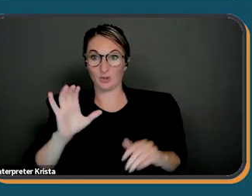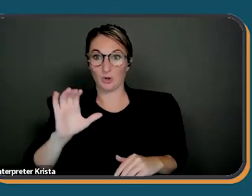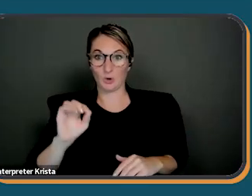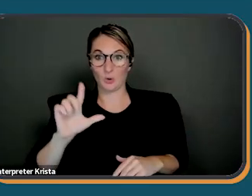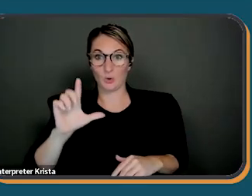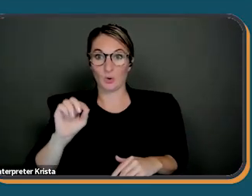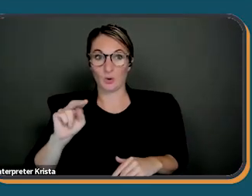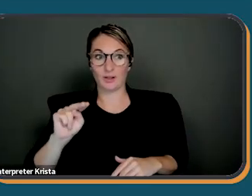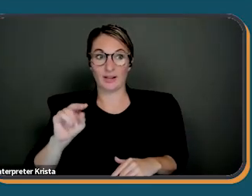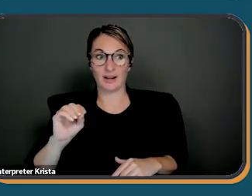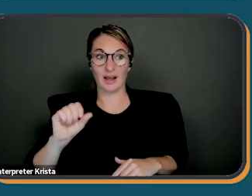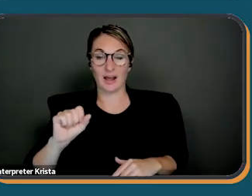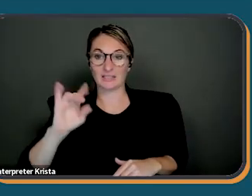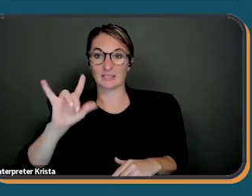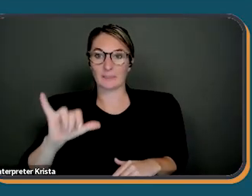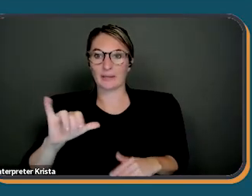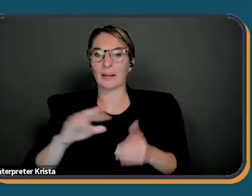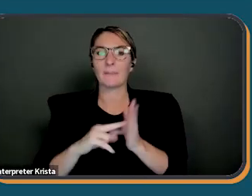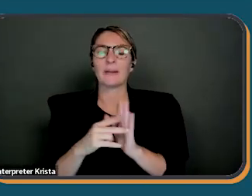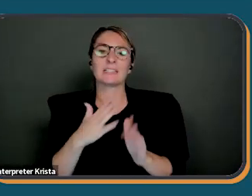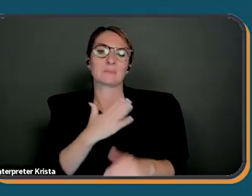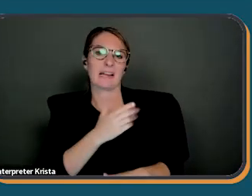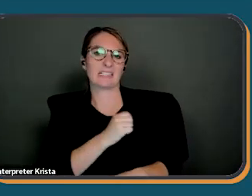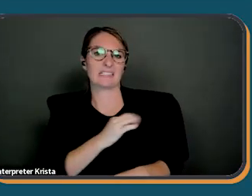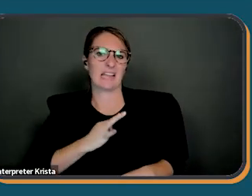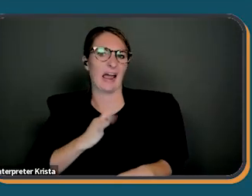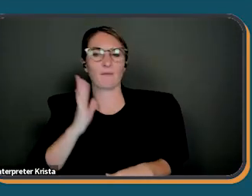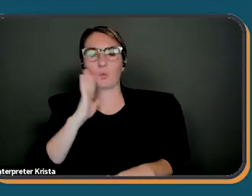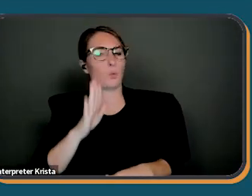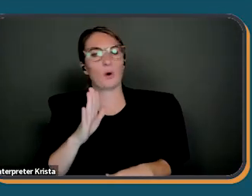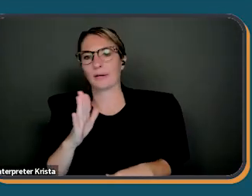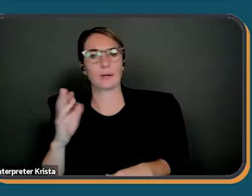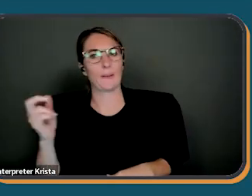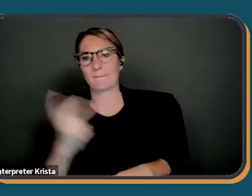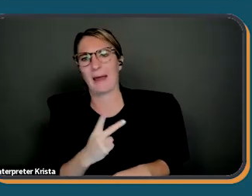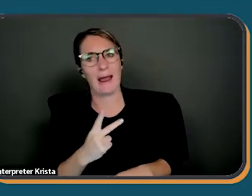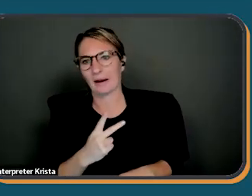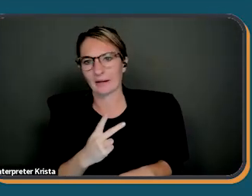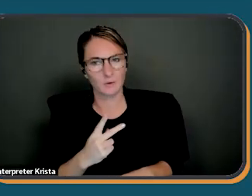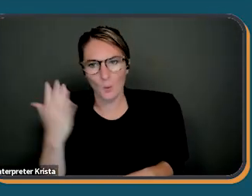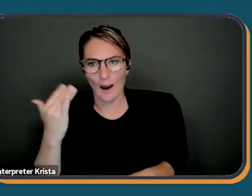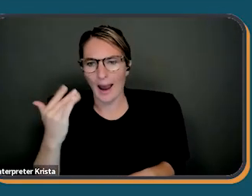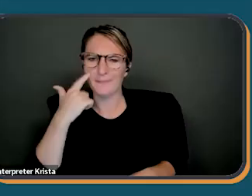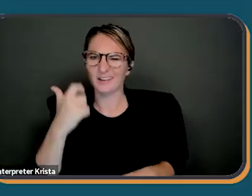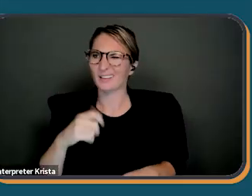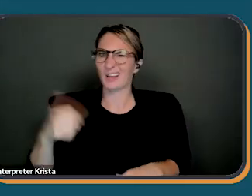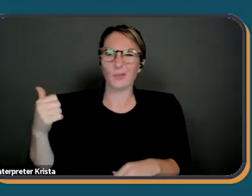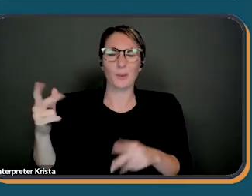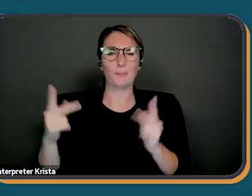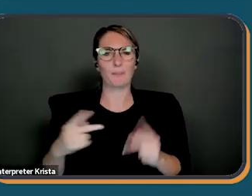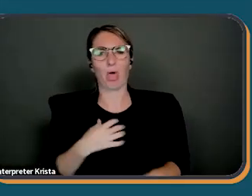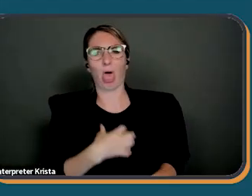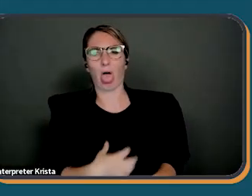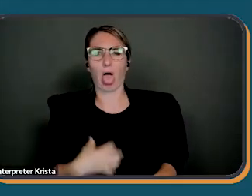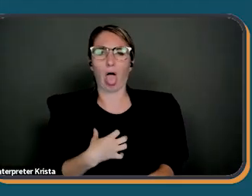I would lose staff because no one wants to deal with somebody else's bowels.